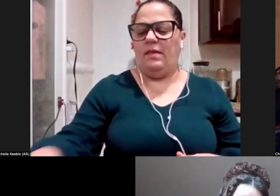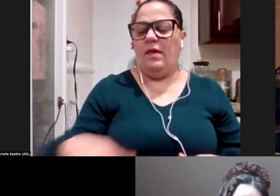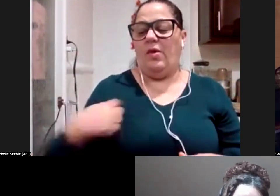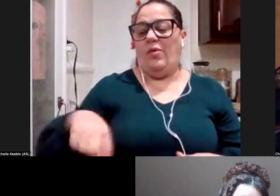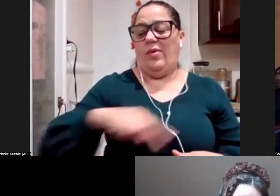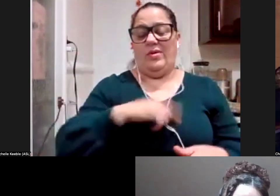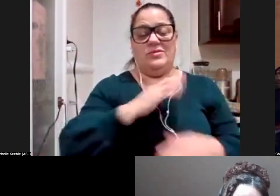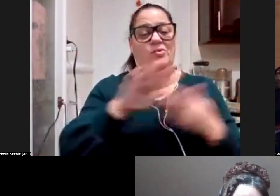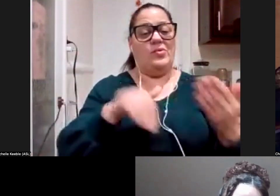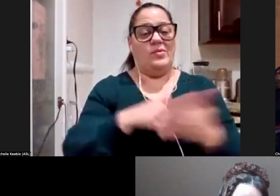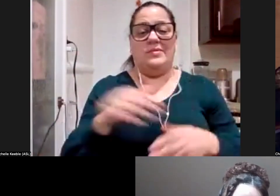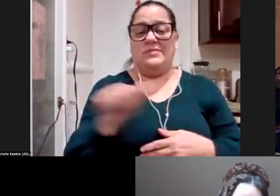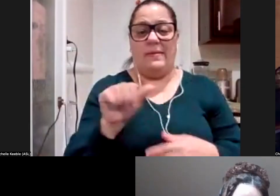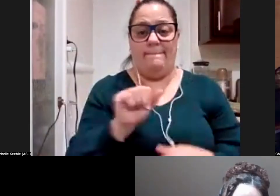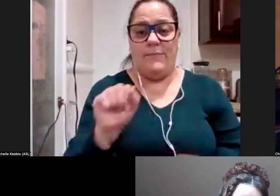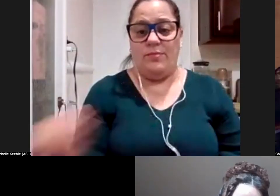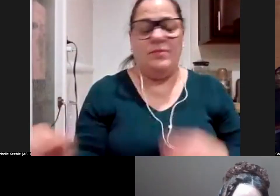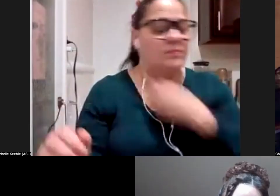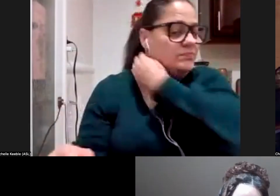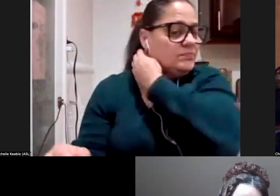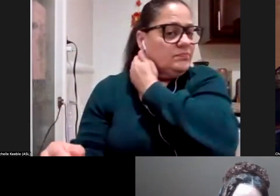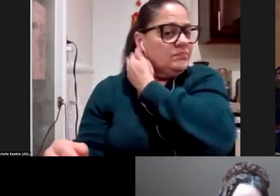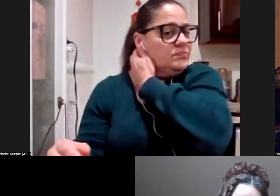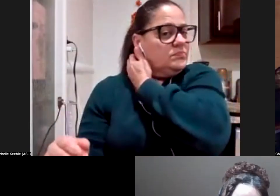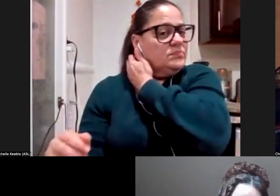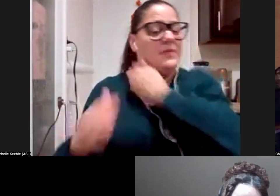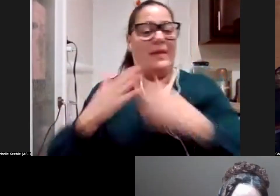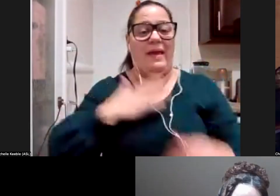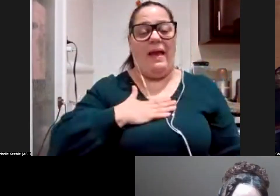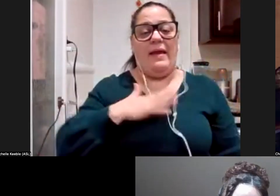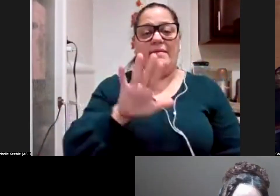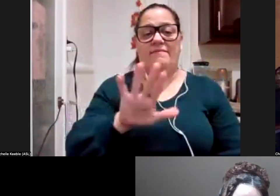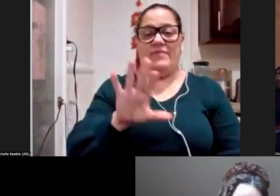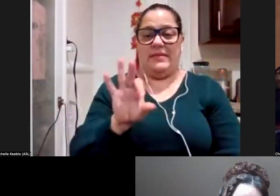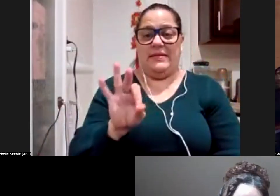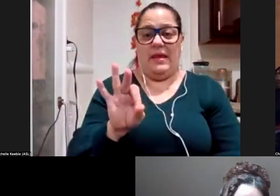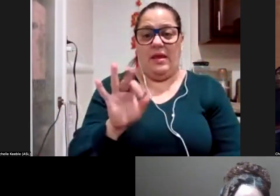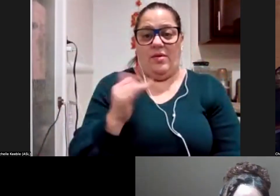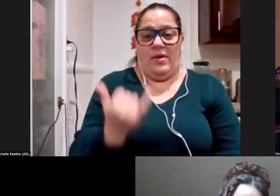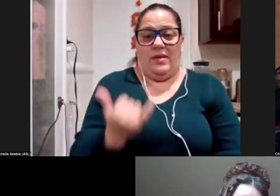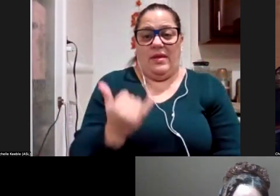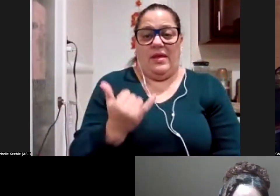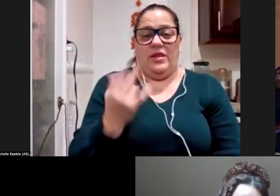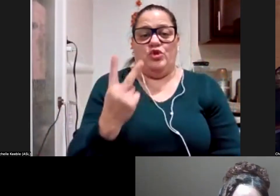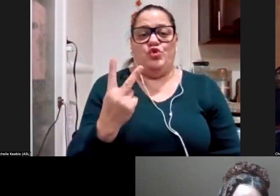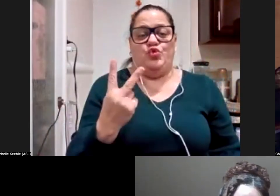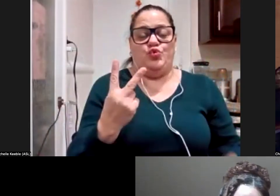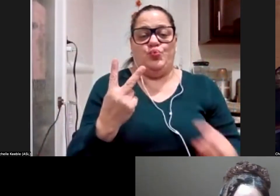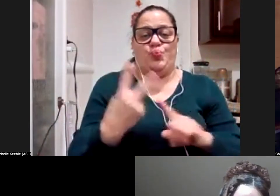same movement. But just for me at this I'm 59 years old uh in two months and the notion that